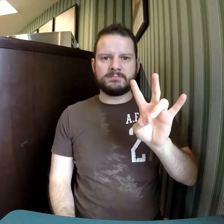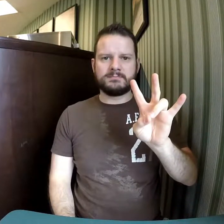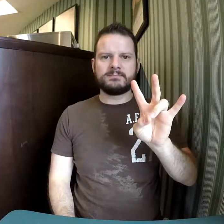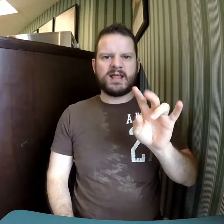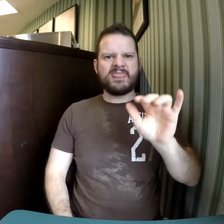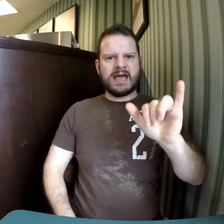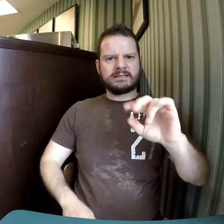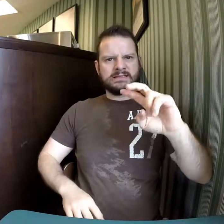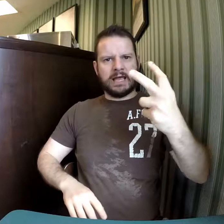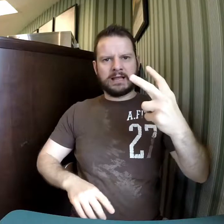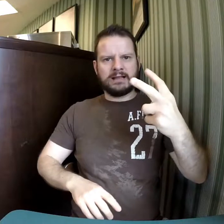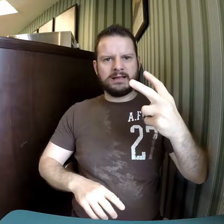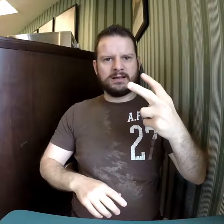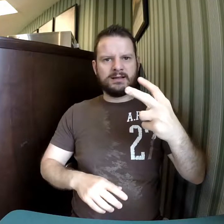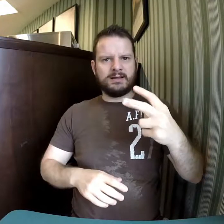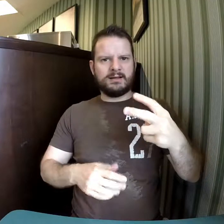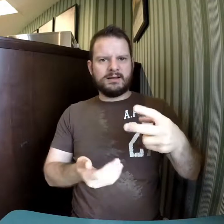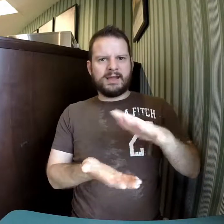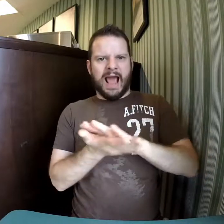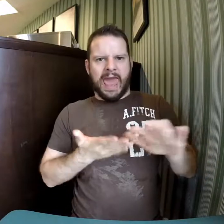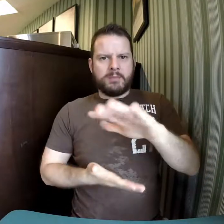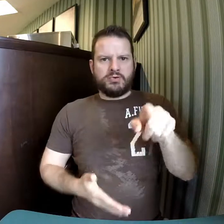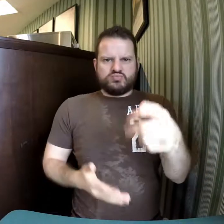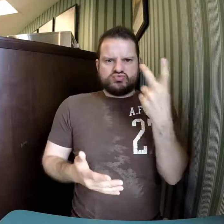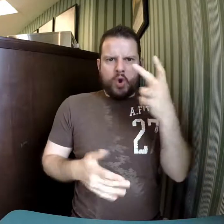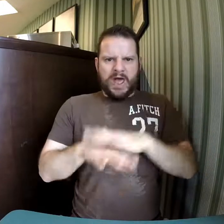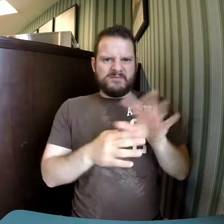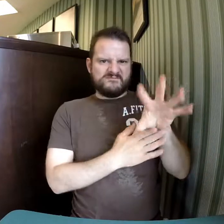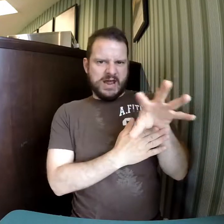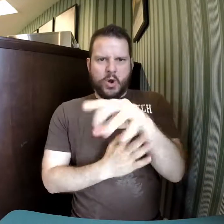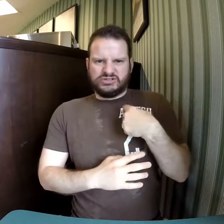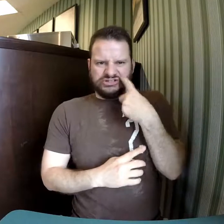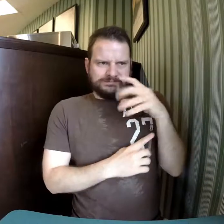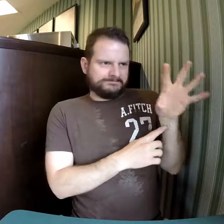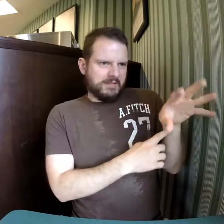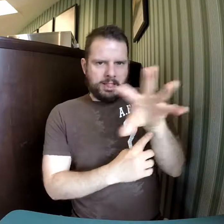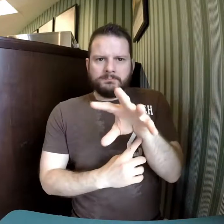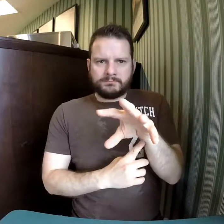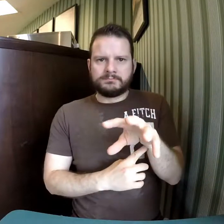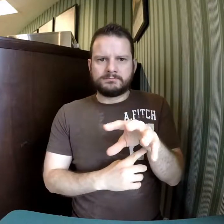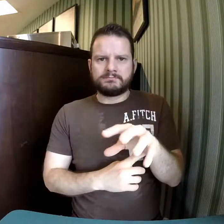That was the second campus you saw on this video filmed by me.